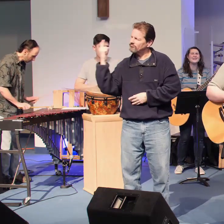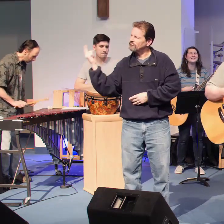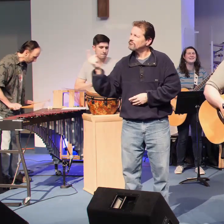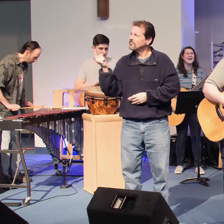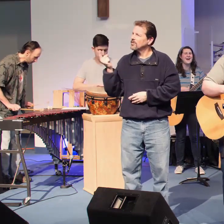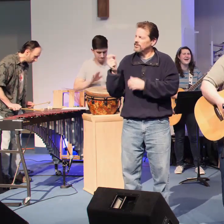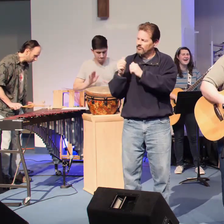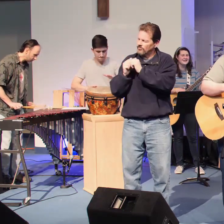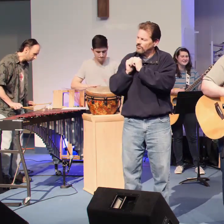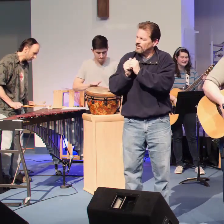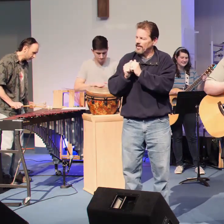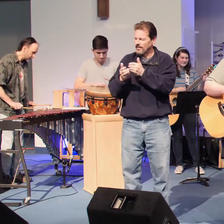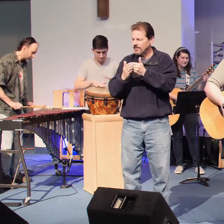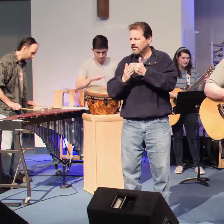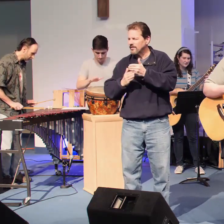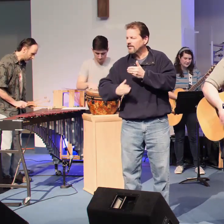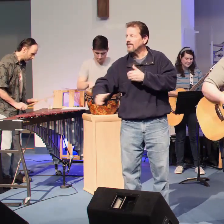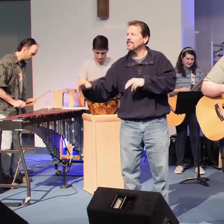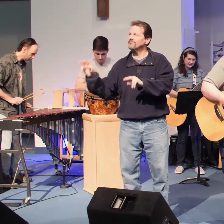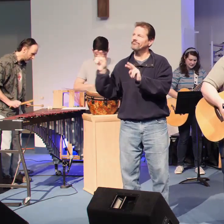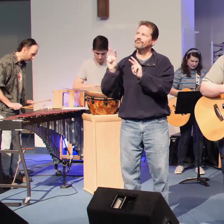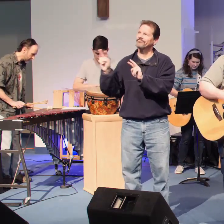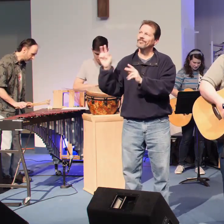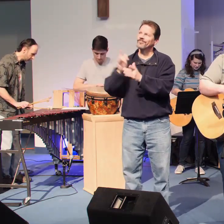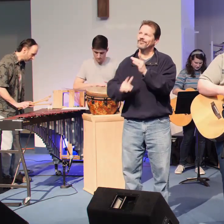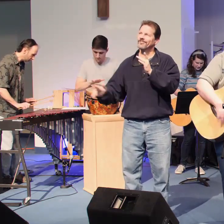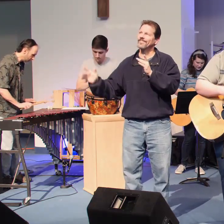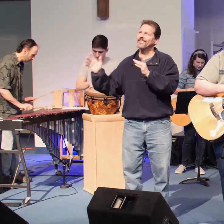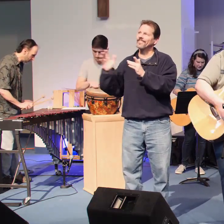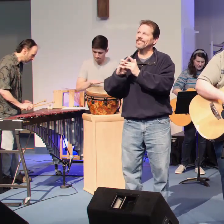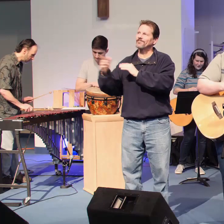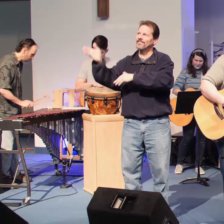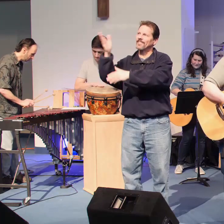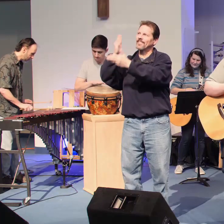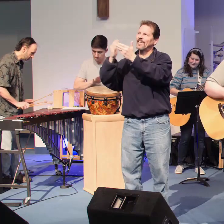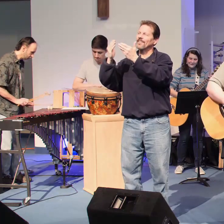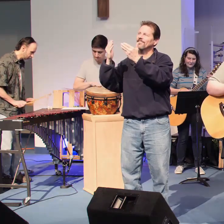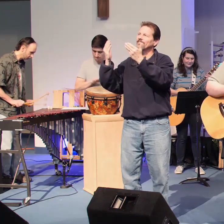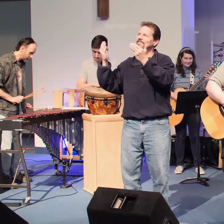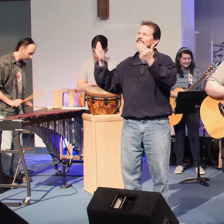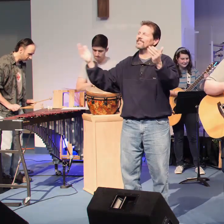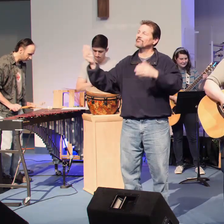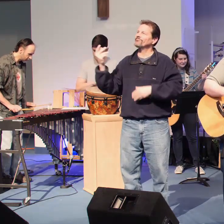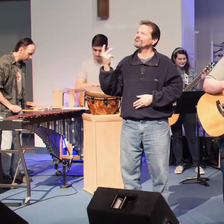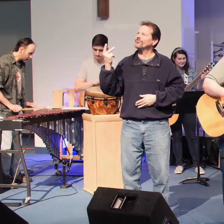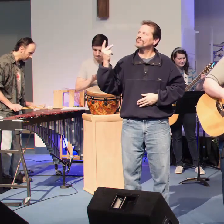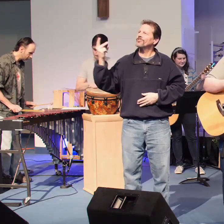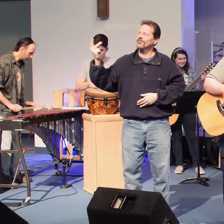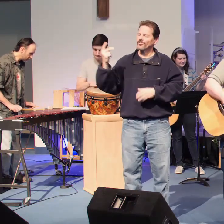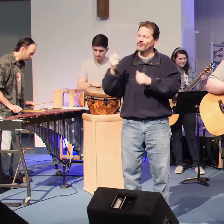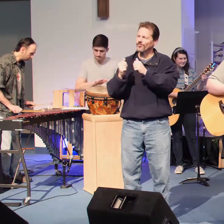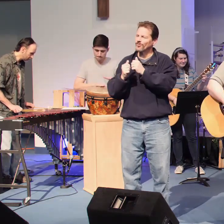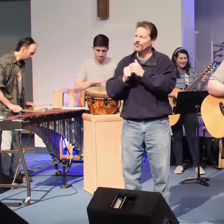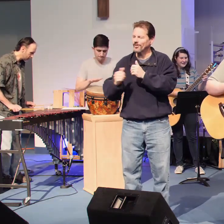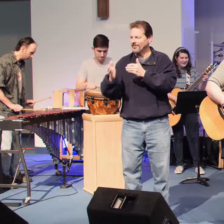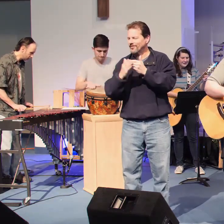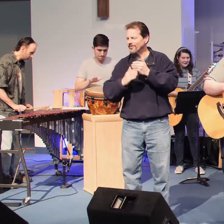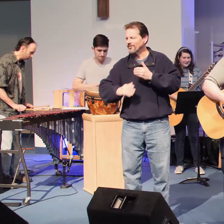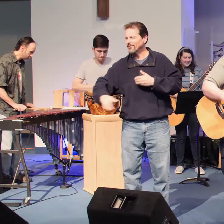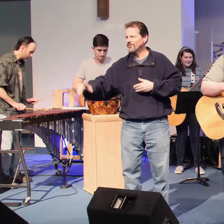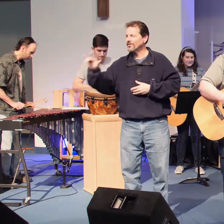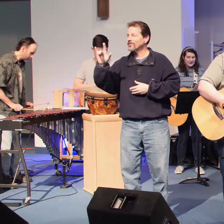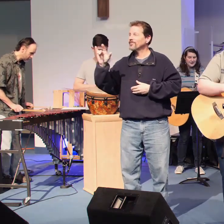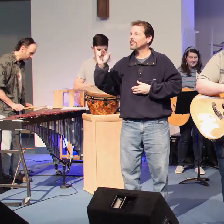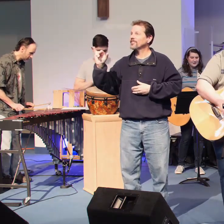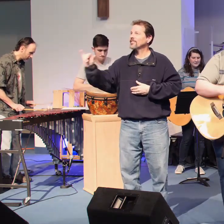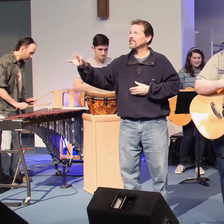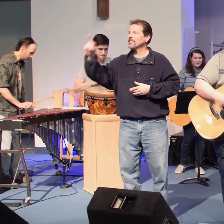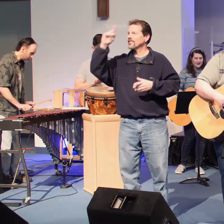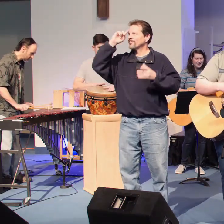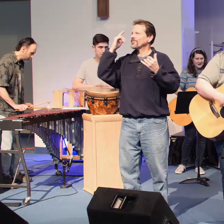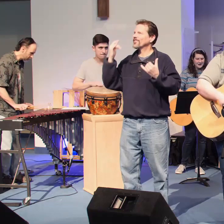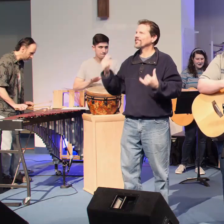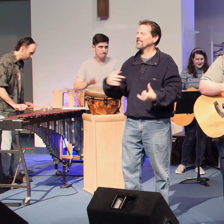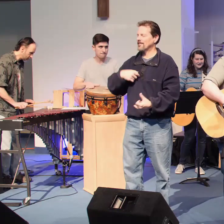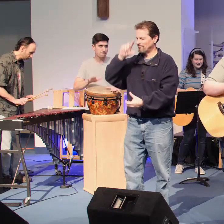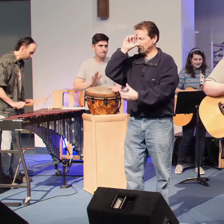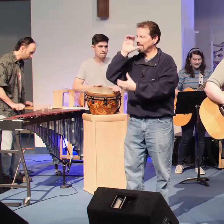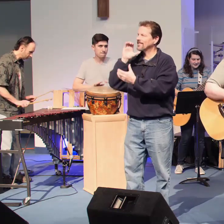Till He returns or calls me home Here in the power of Christ I'll stand.